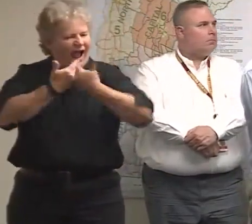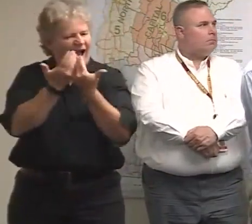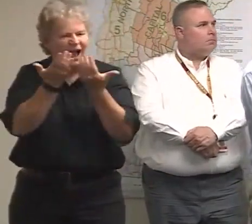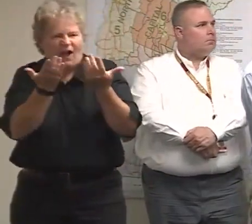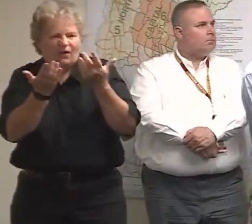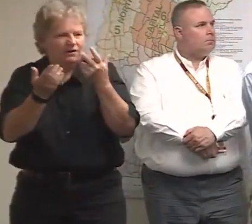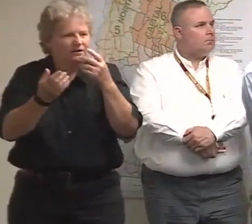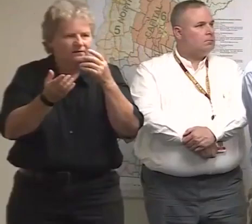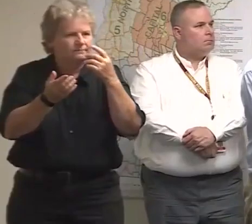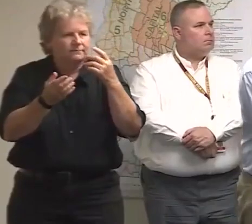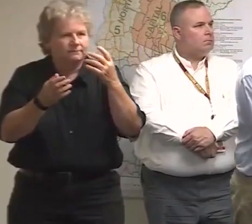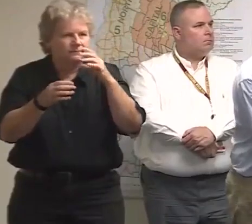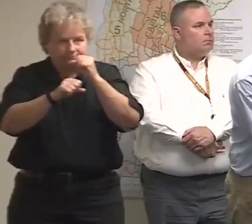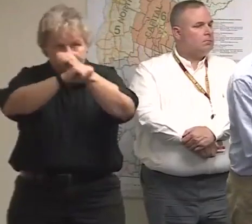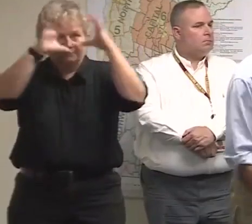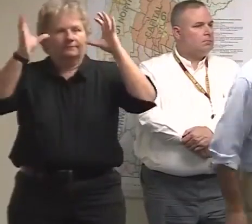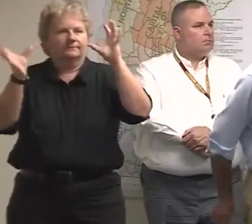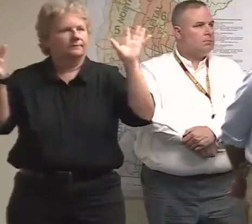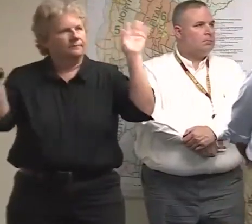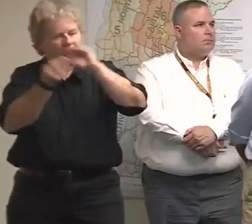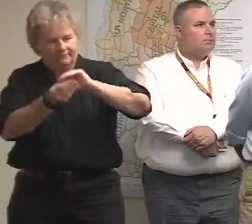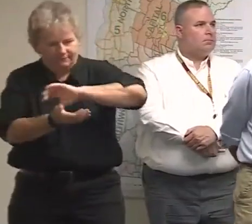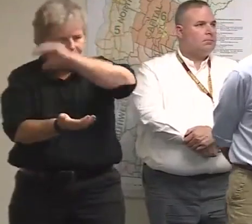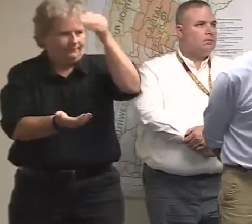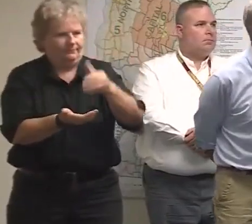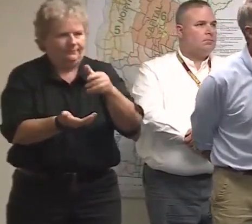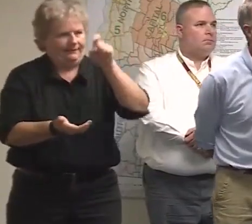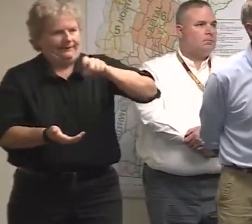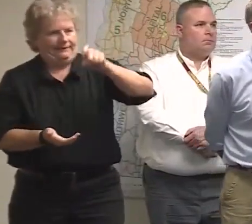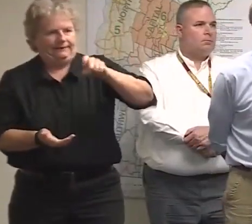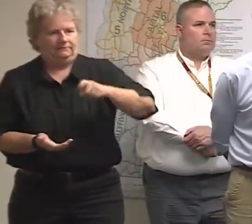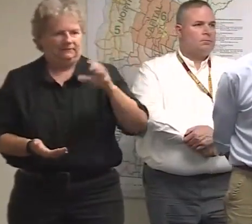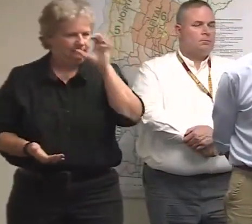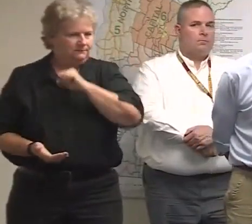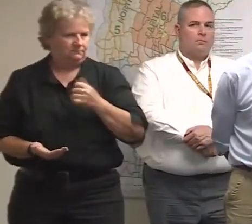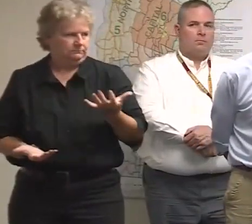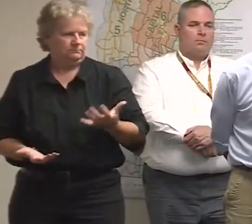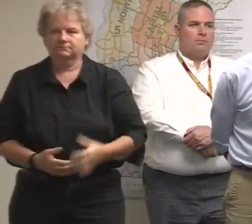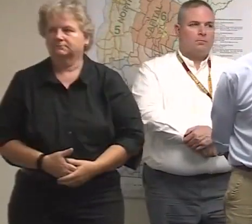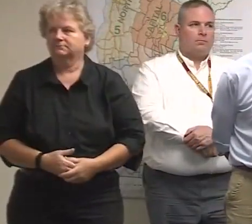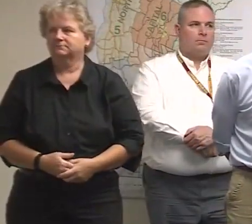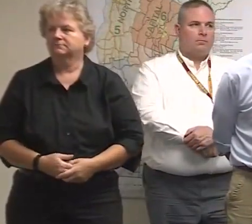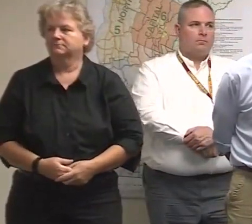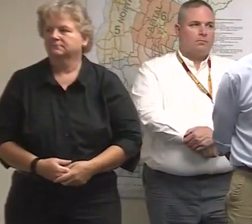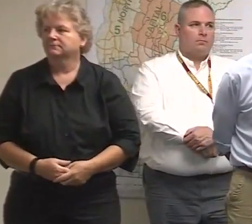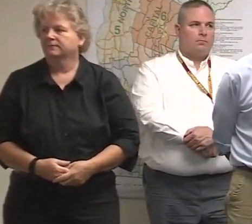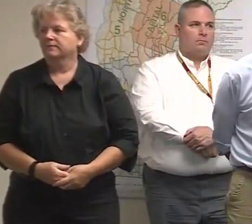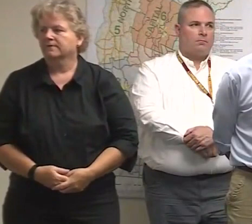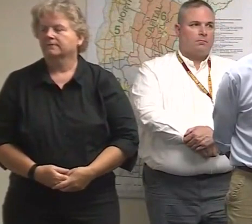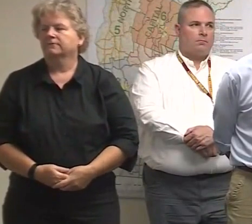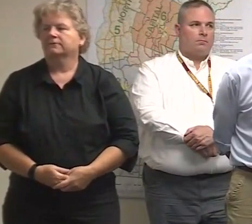DO YOU WANT TO. I CAN WE CAN HAVE MAYBE ERIC.